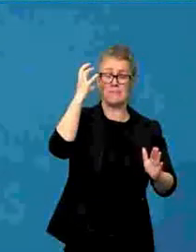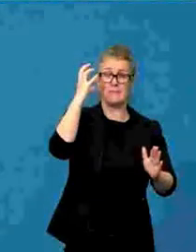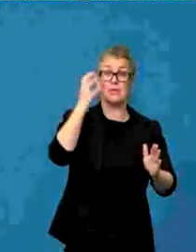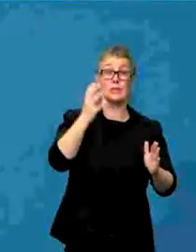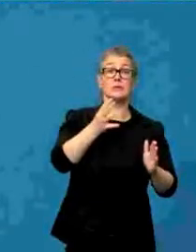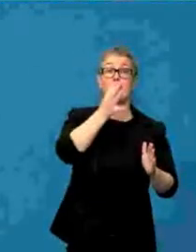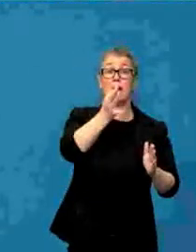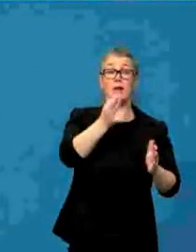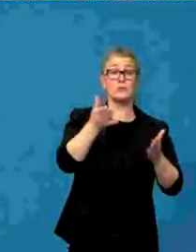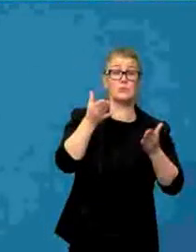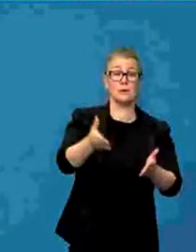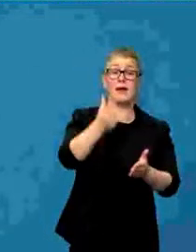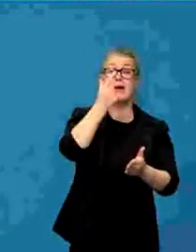Operator, could you play doc ID MFRC.9999.0001.0001.